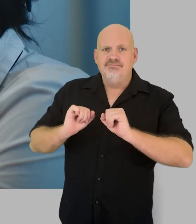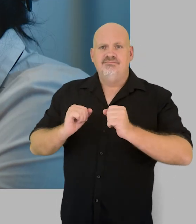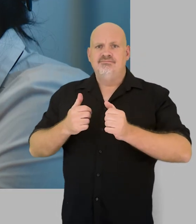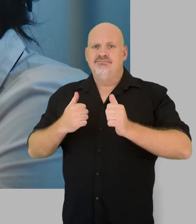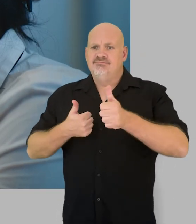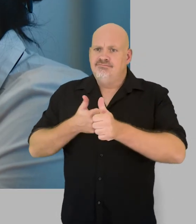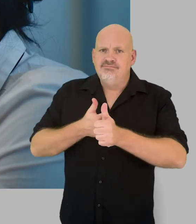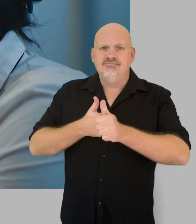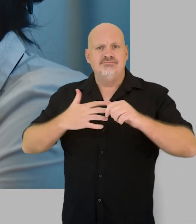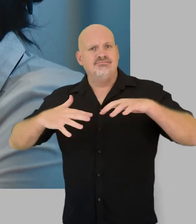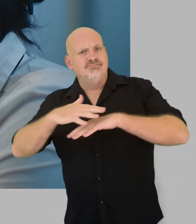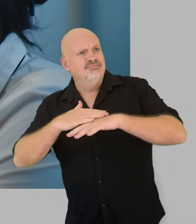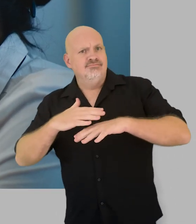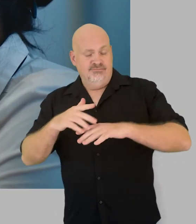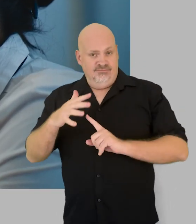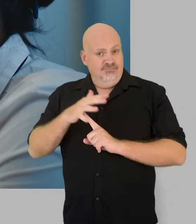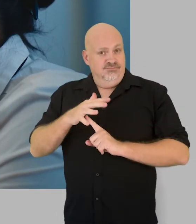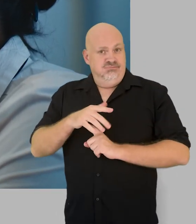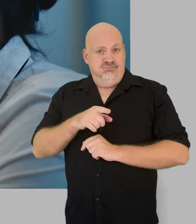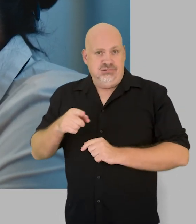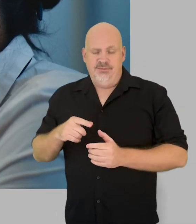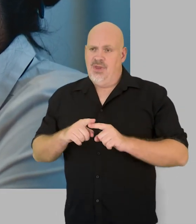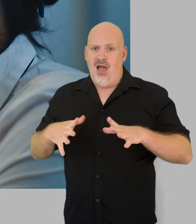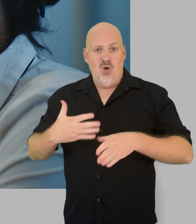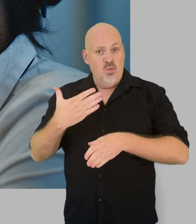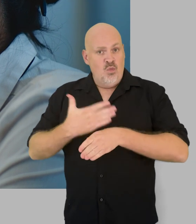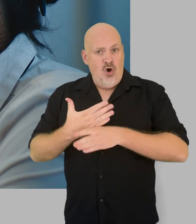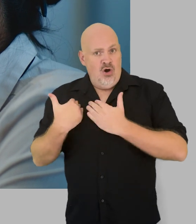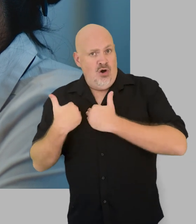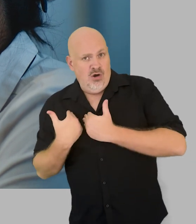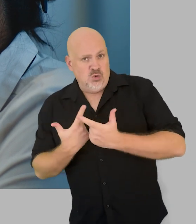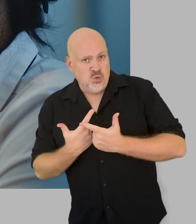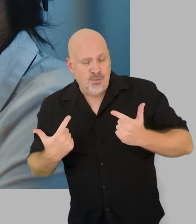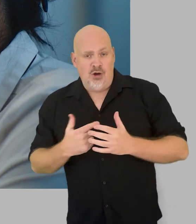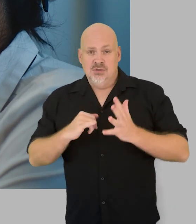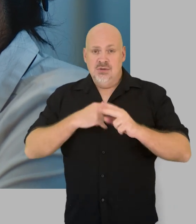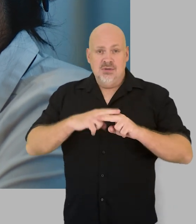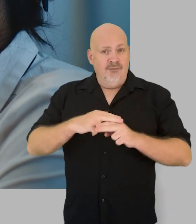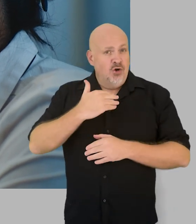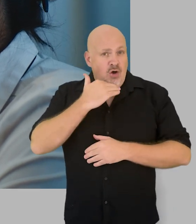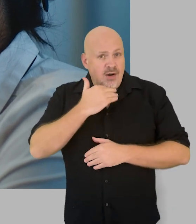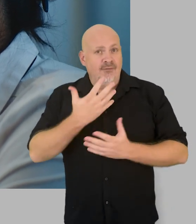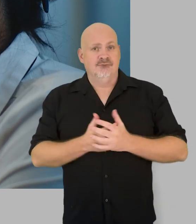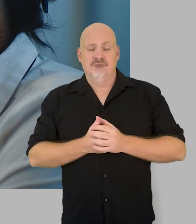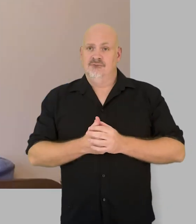Nurses and people in ethnic minorities were disproportionately affected because the things such as racism, bullying and violence,